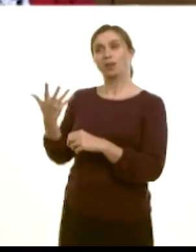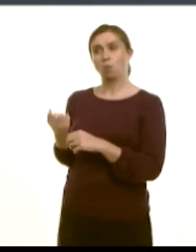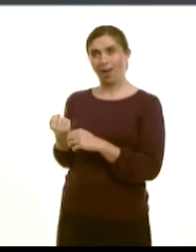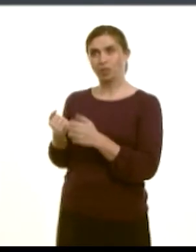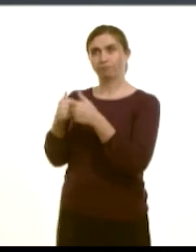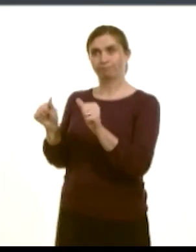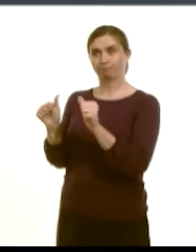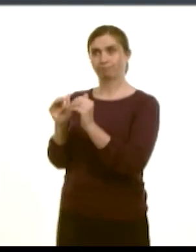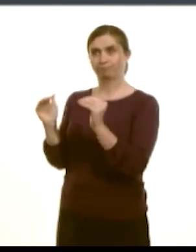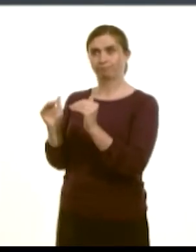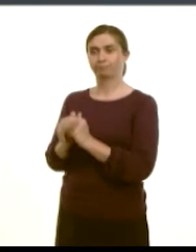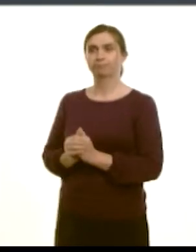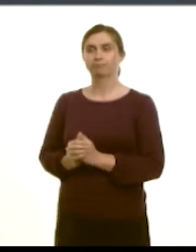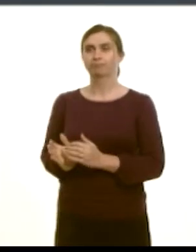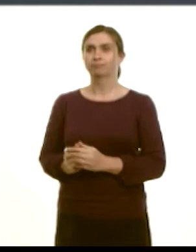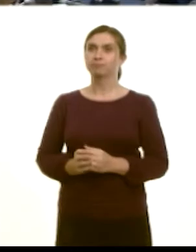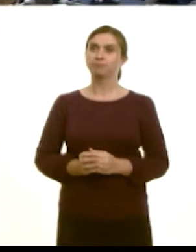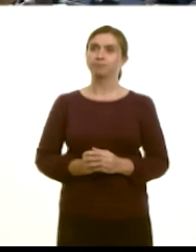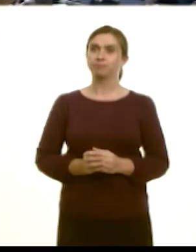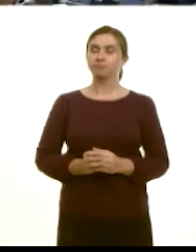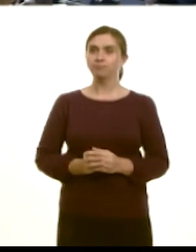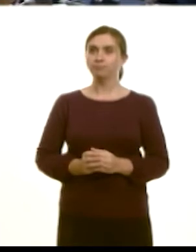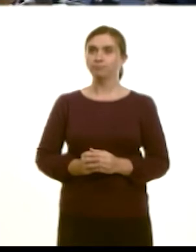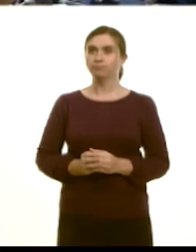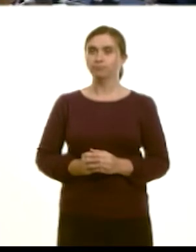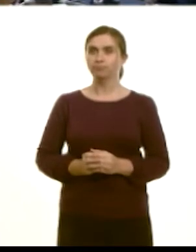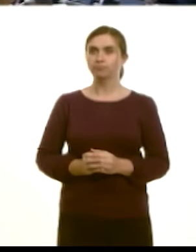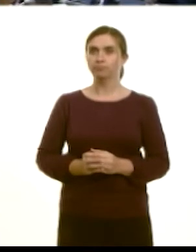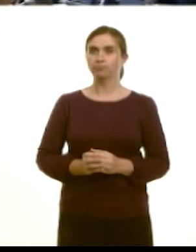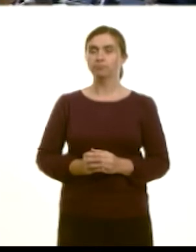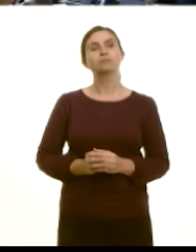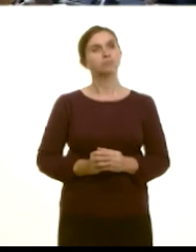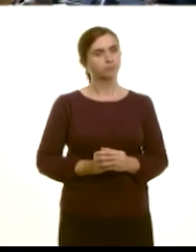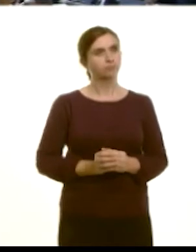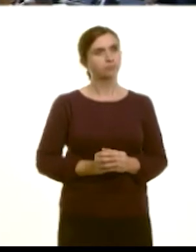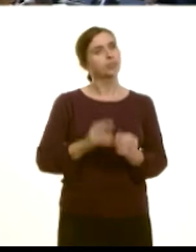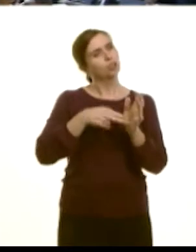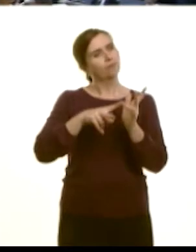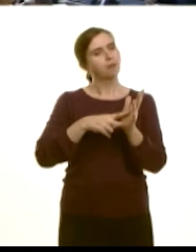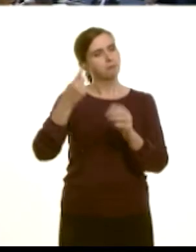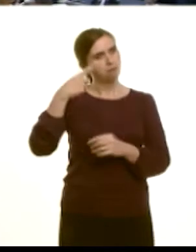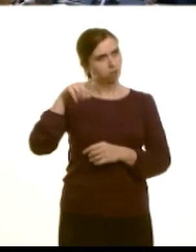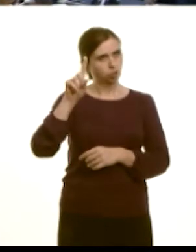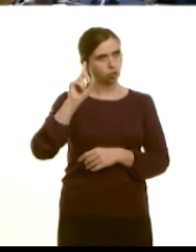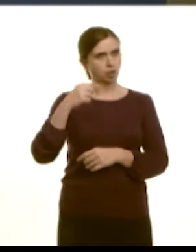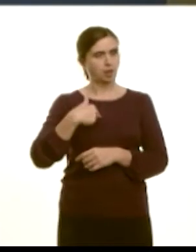Mohammad Asghar: First Minister, in November last year, I called on the Welsh Government